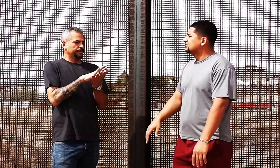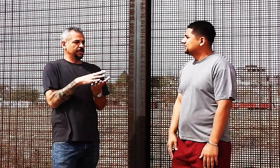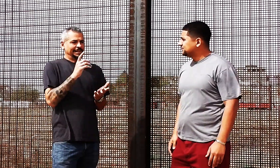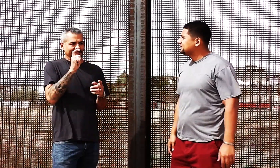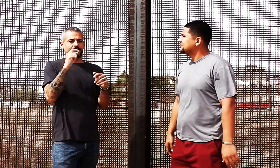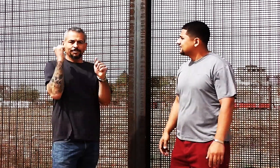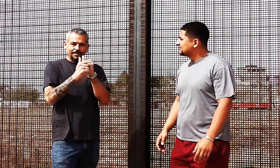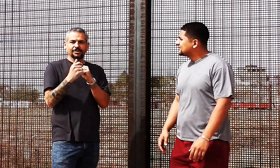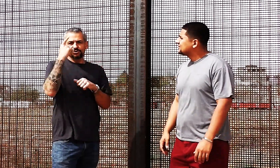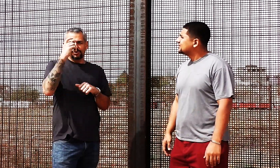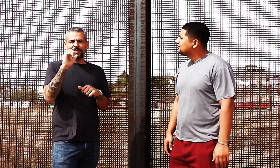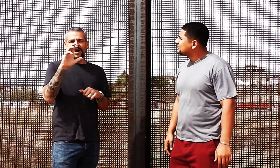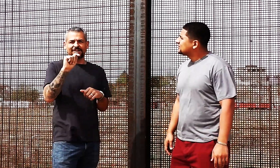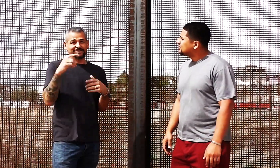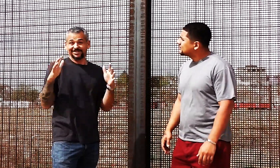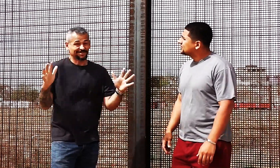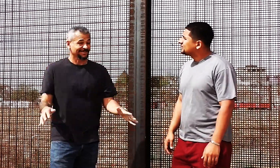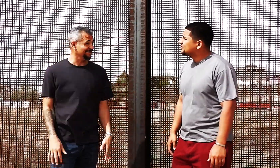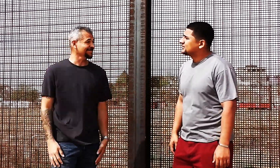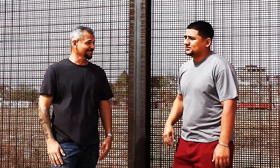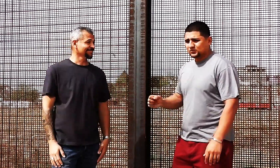We need to pass Dream Act. Simple as that.